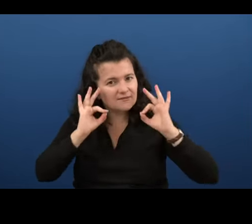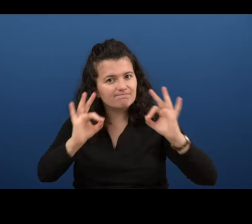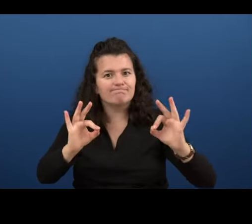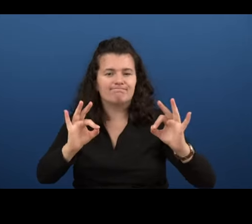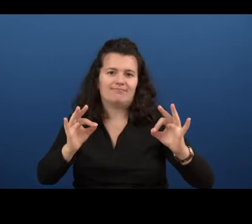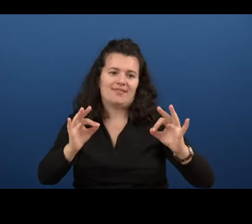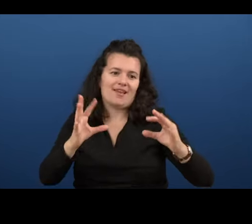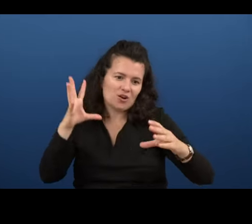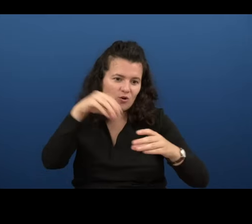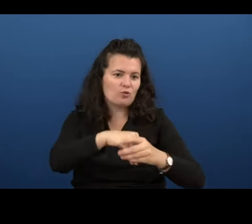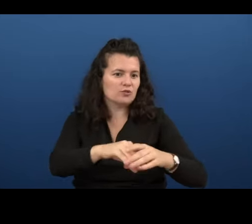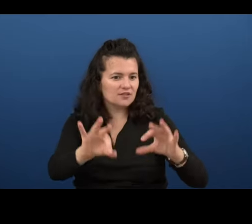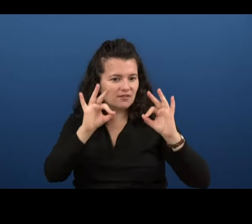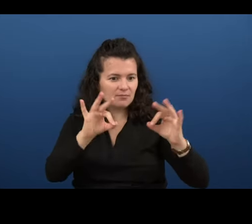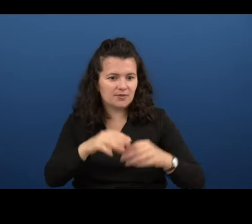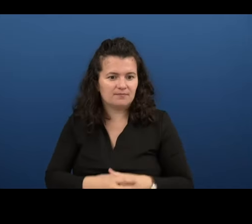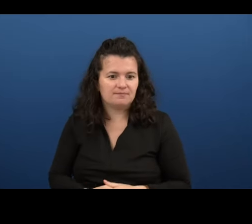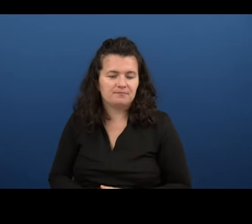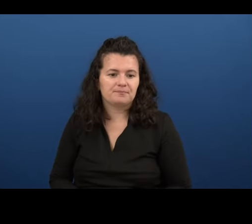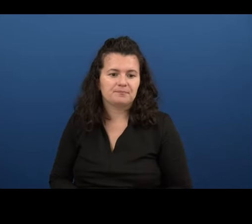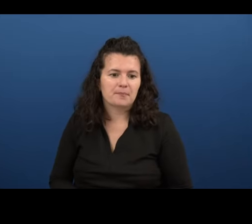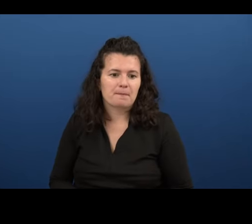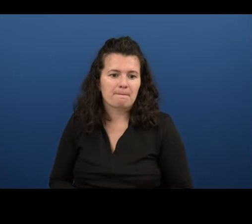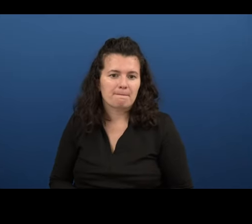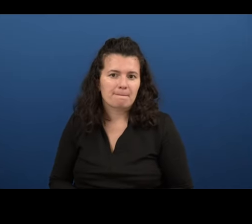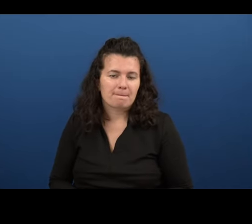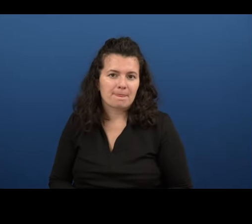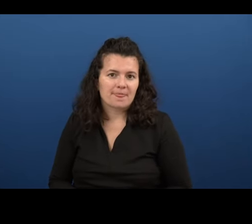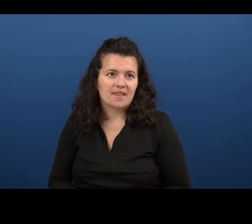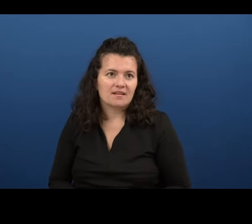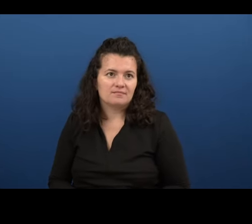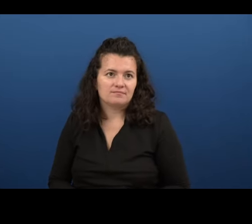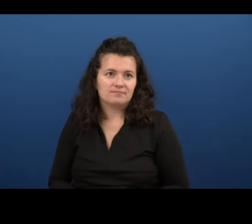capability and confidence or disability solution. 12:03:56 We have had communication and awareness